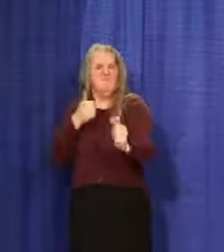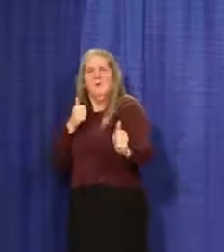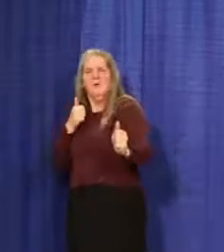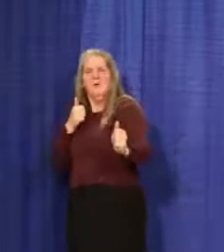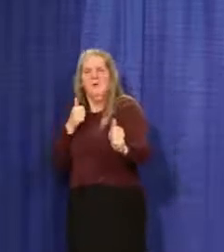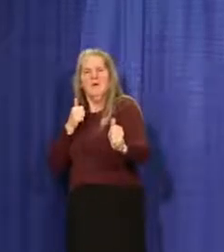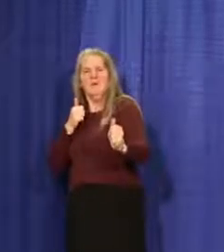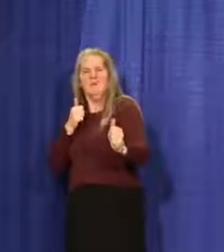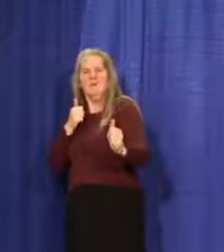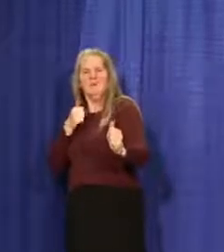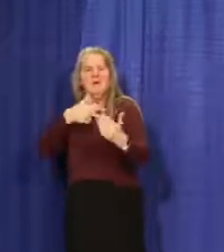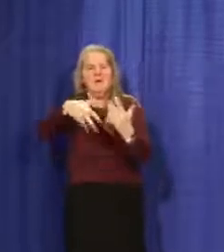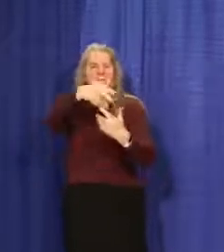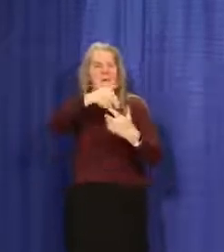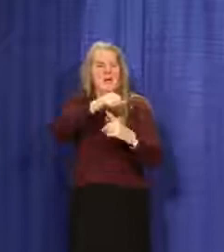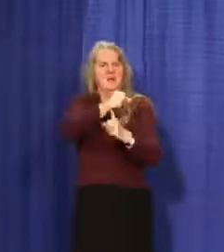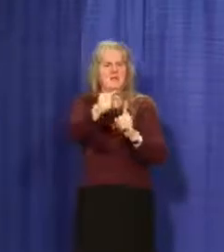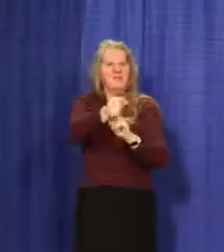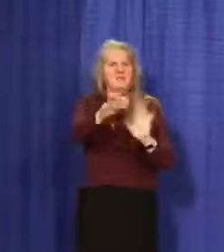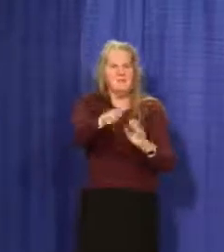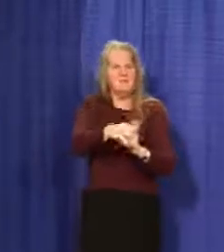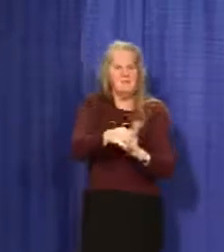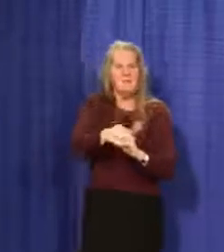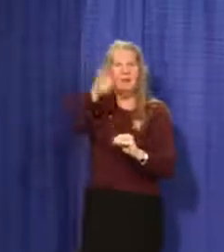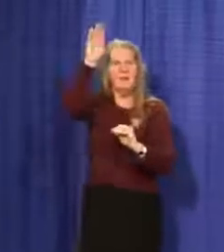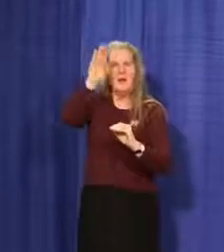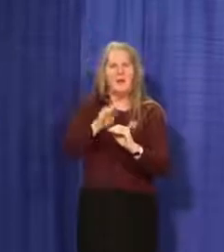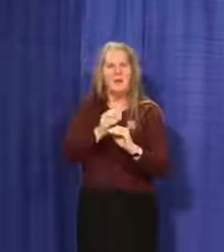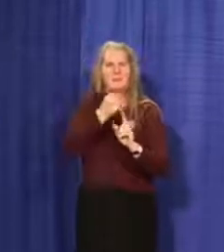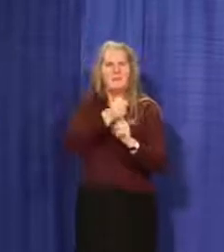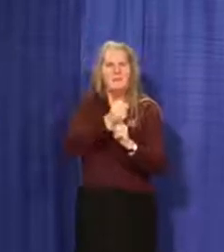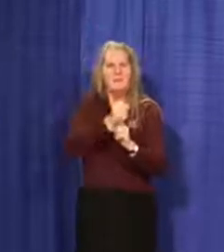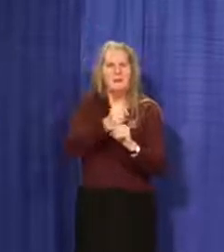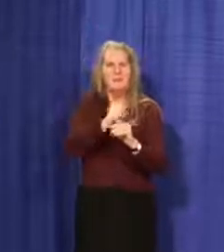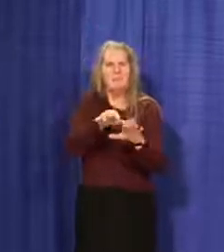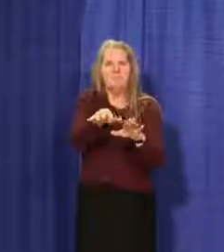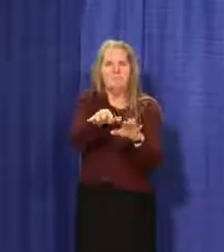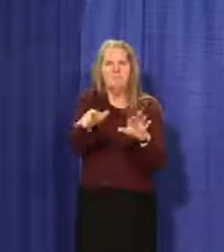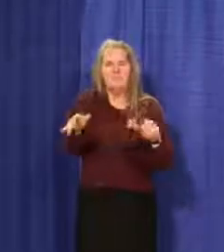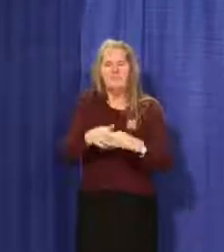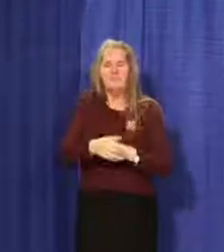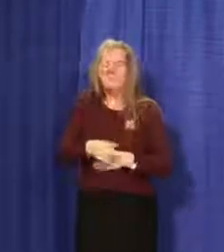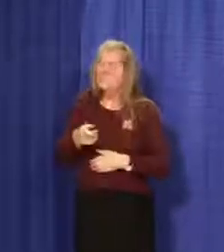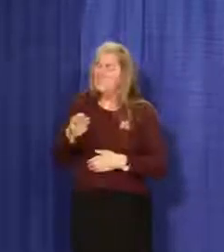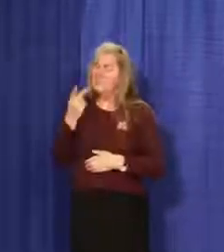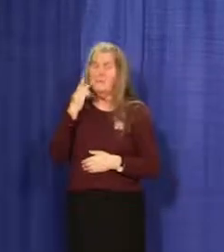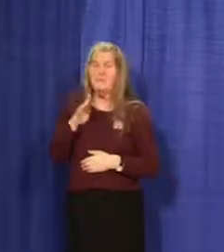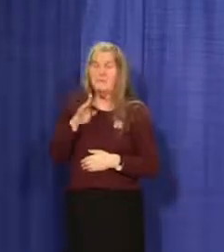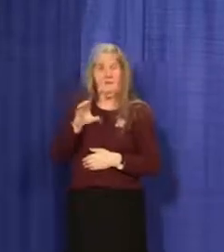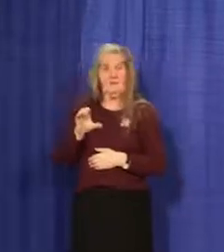acquiring COVID in BC to a minimum. The rise in cases in BC is study